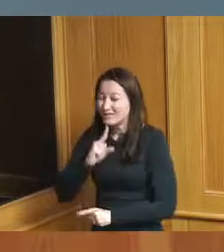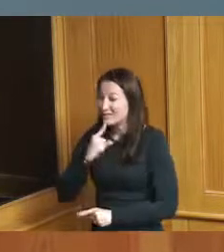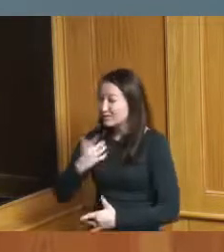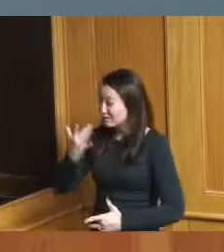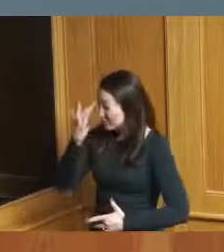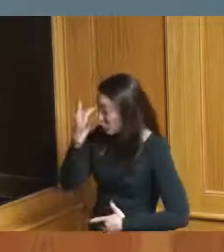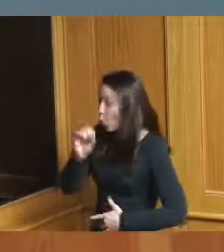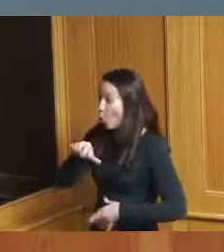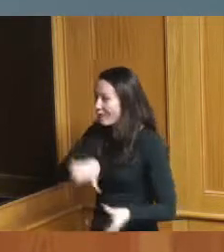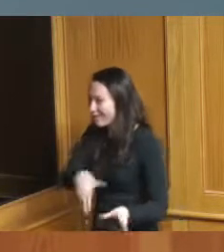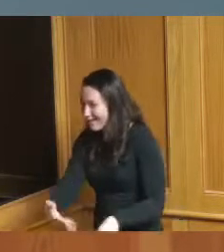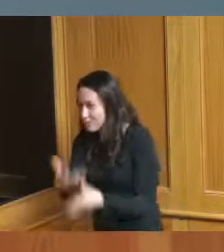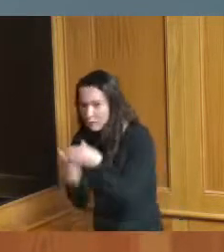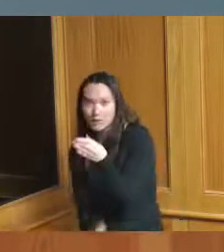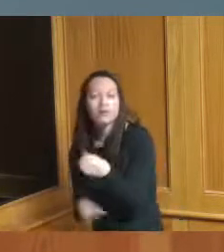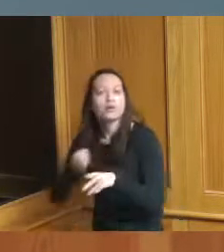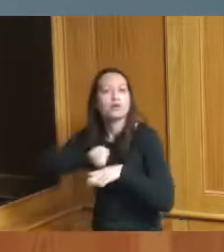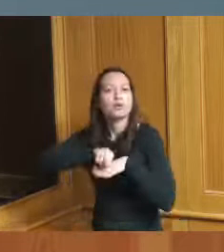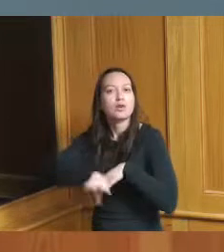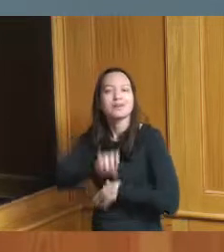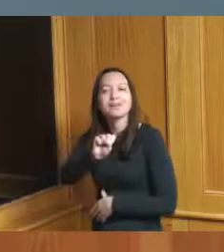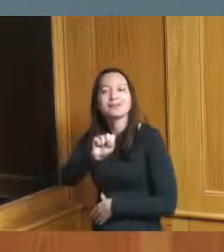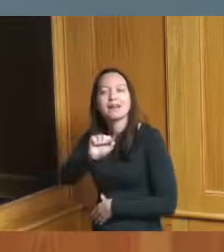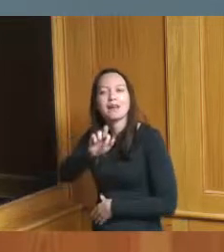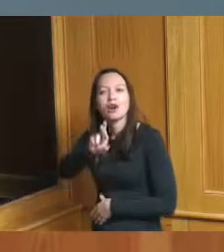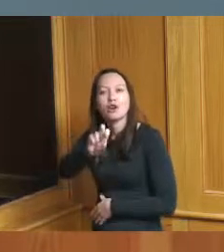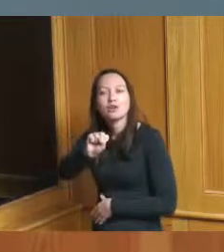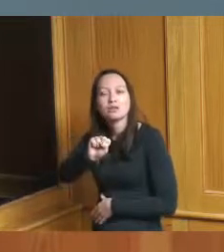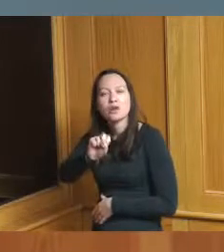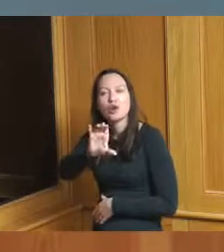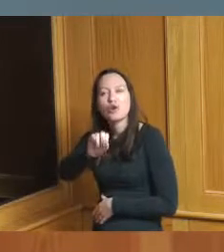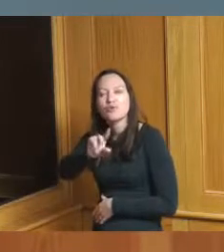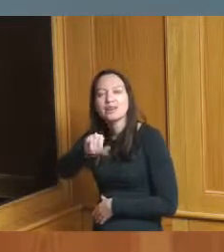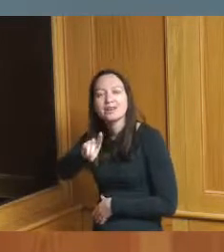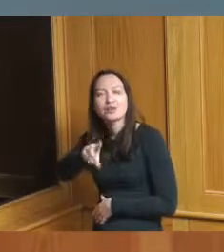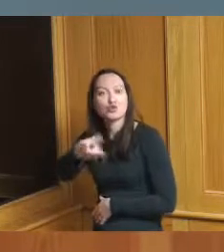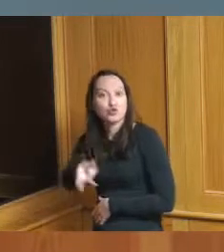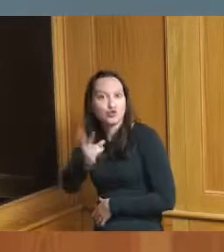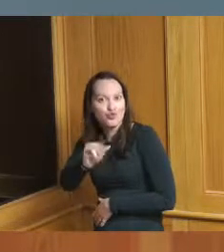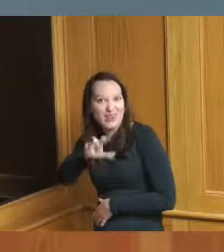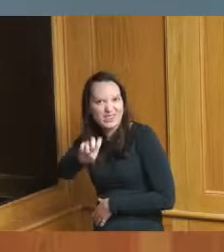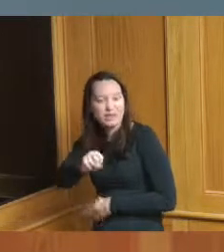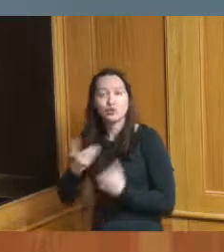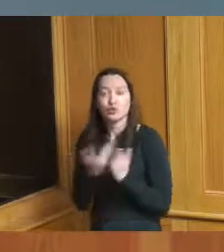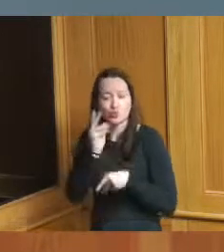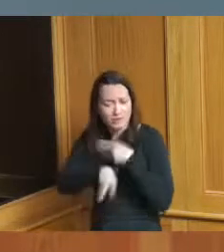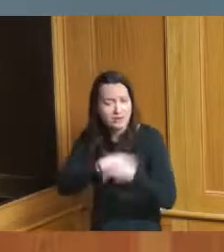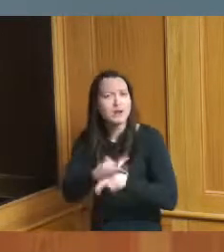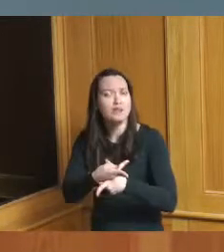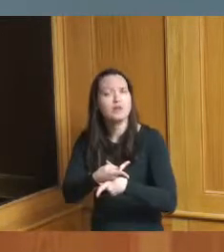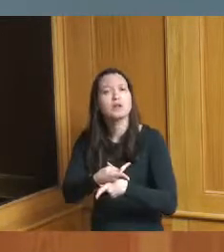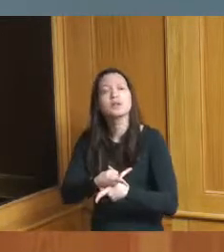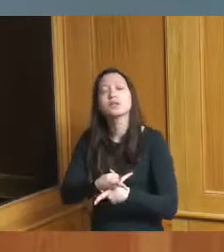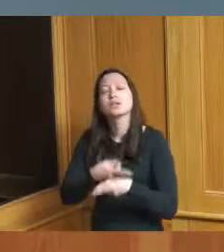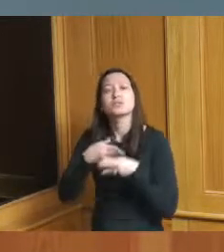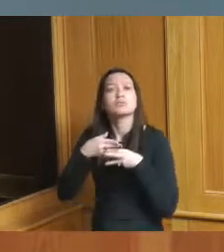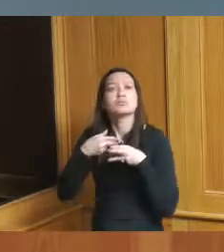death which is caused by the SARS cov2 virus that is a new strain of Coronavirus that had not